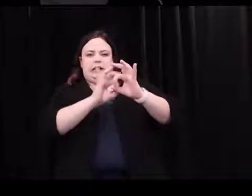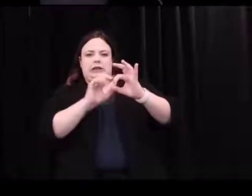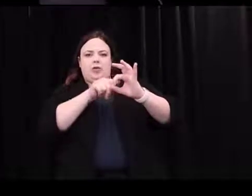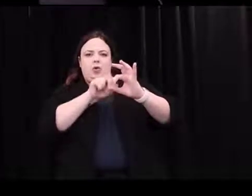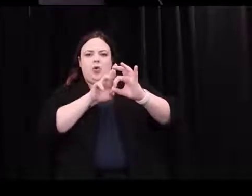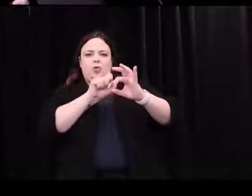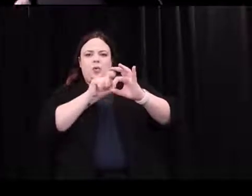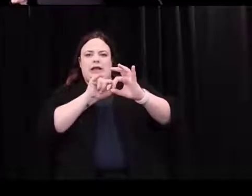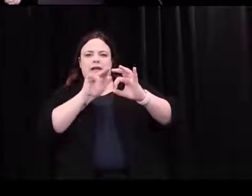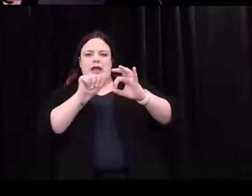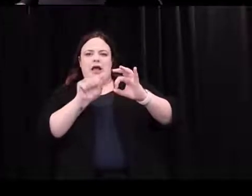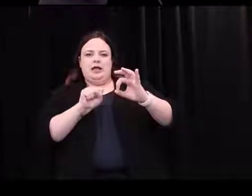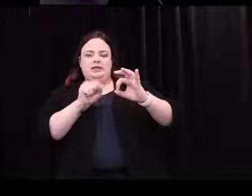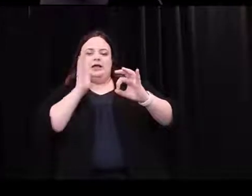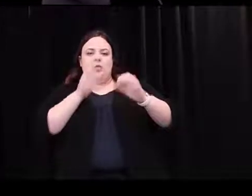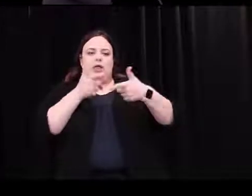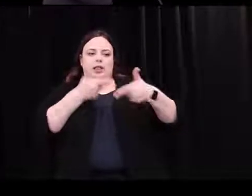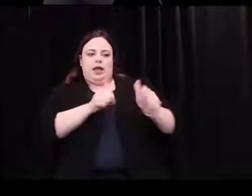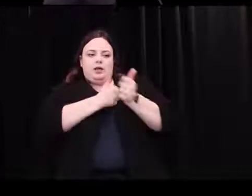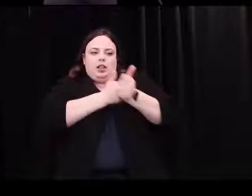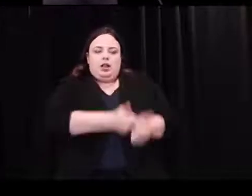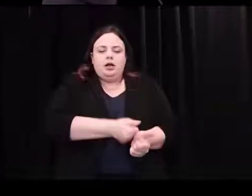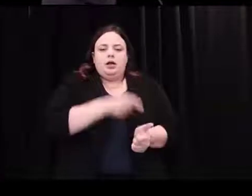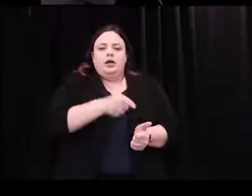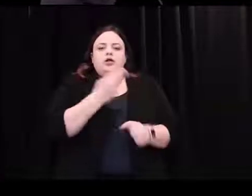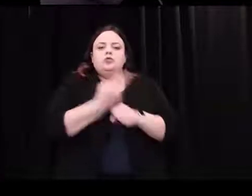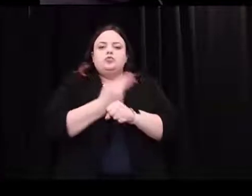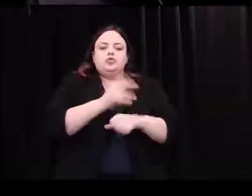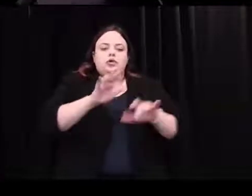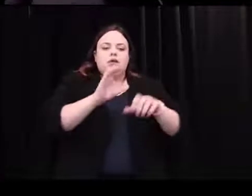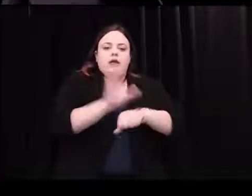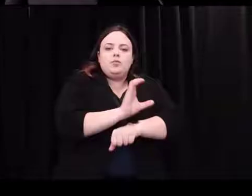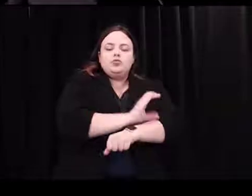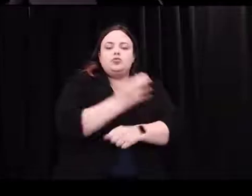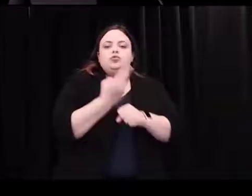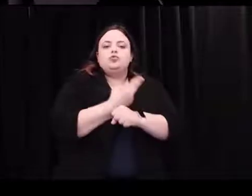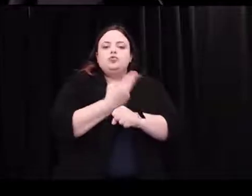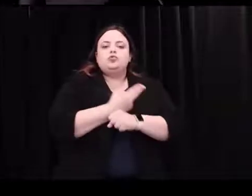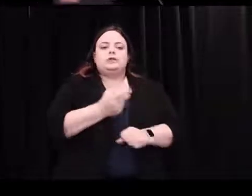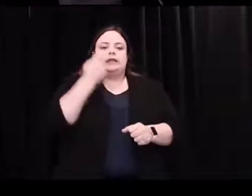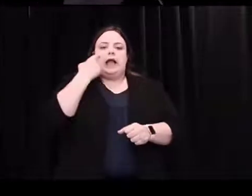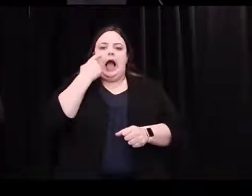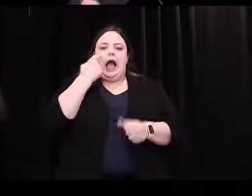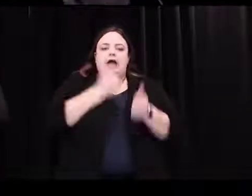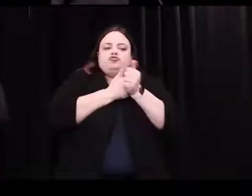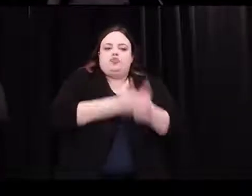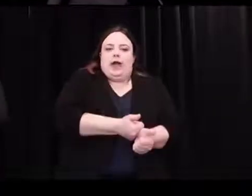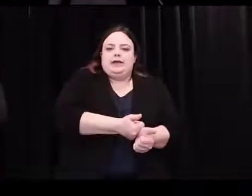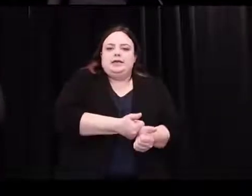to navigate and use your your computer using using eye tracking. This is actually built into Windows